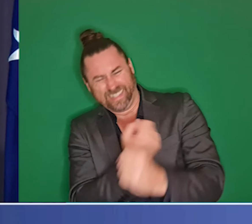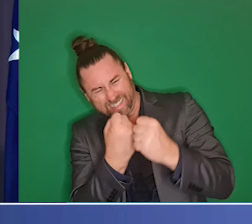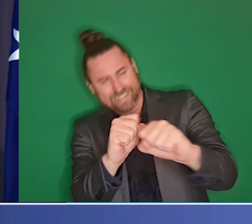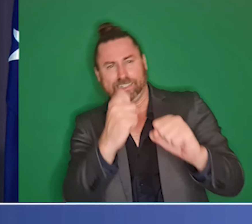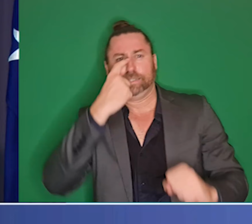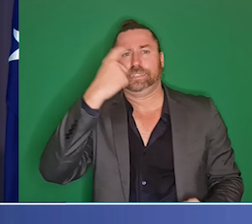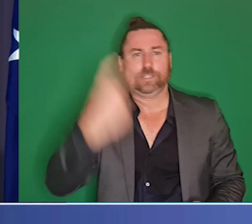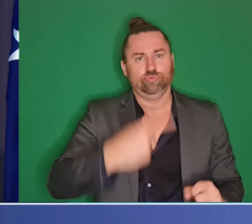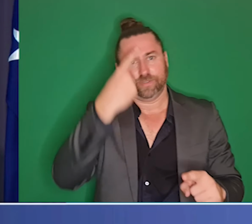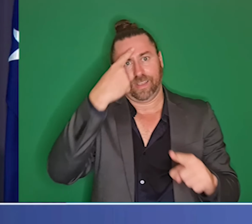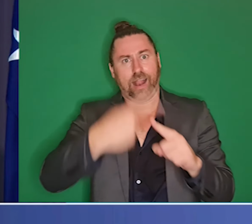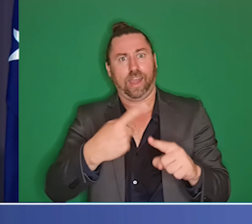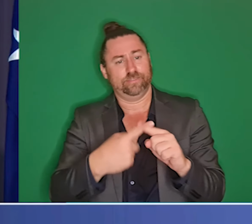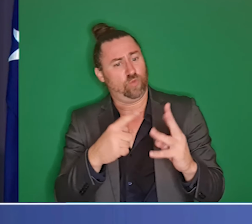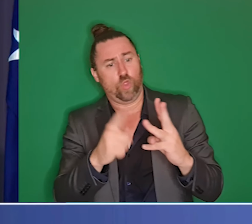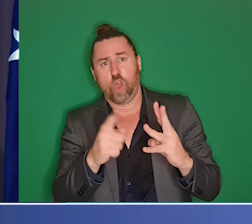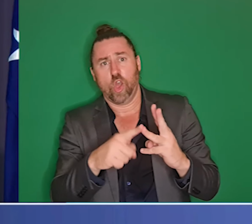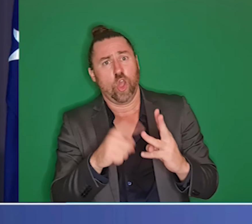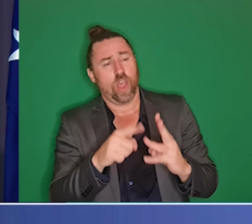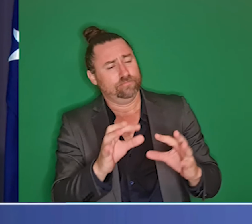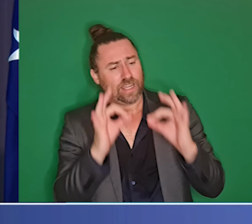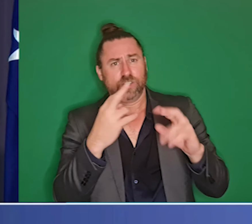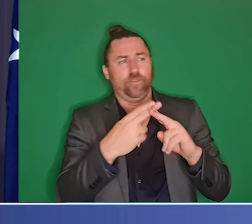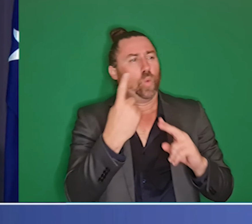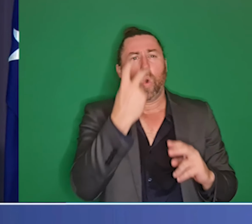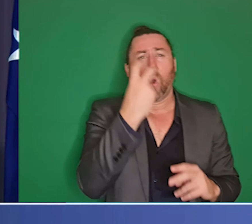particularly the third dose for those that need...are due for their boosters.